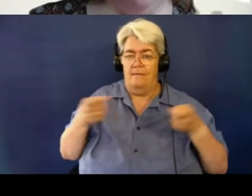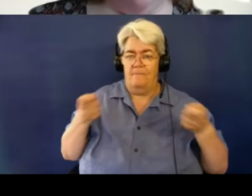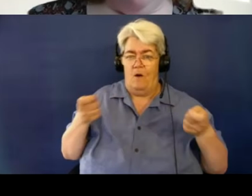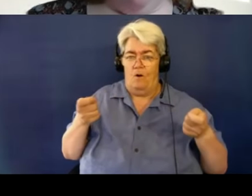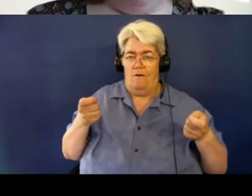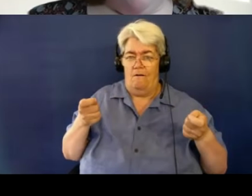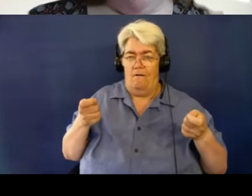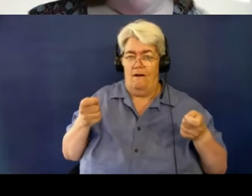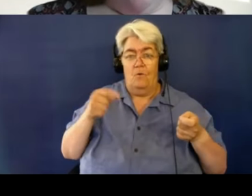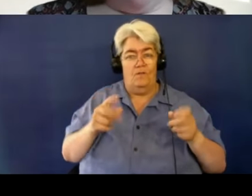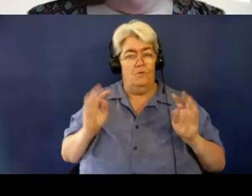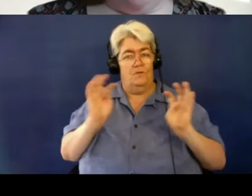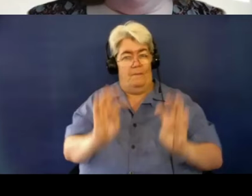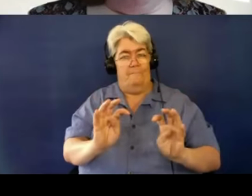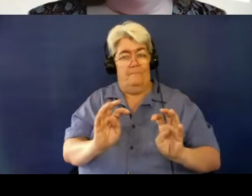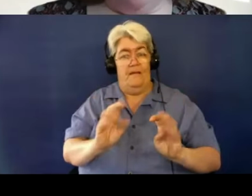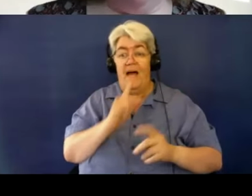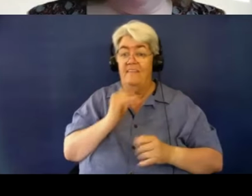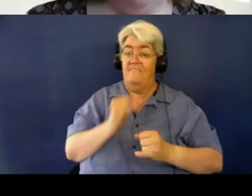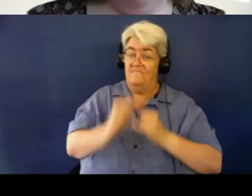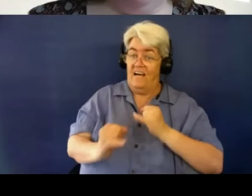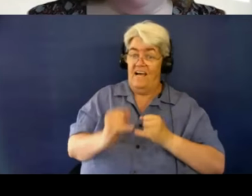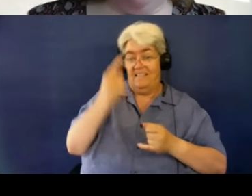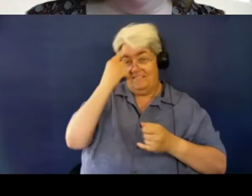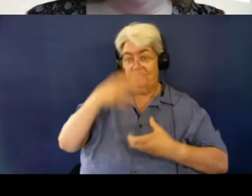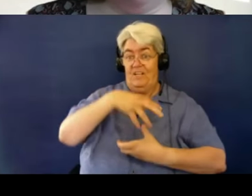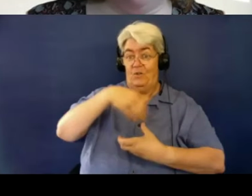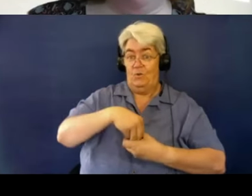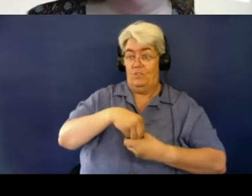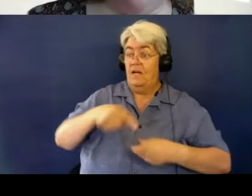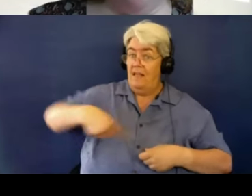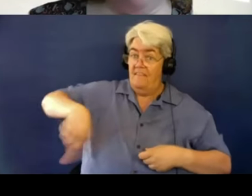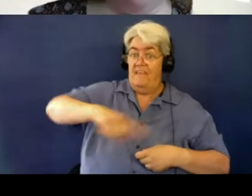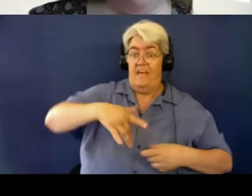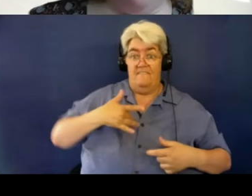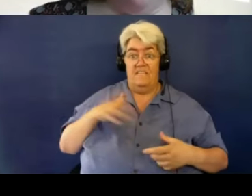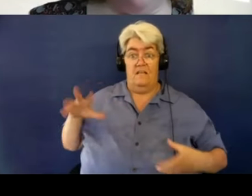And finally, inclusion. Do people feel like they truly belong?